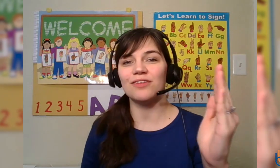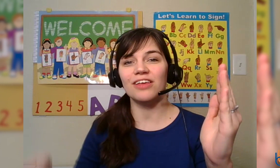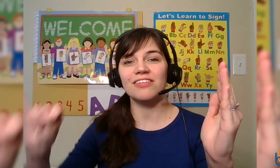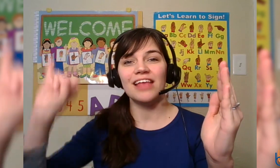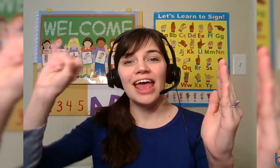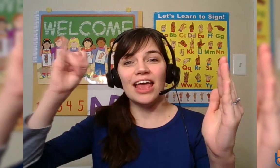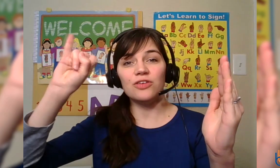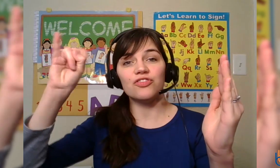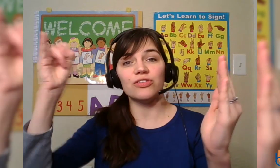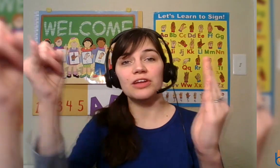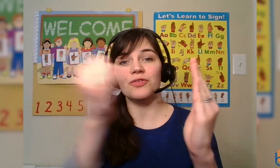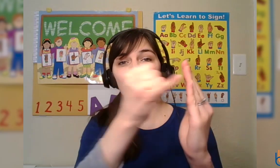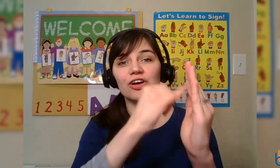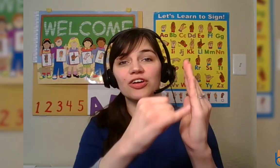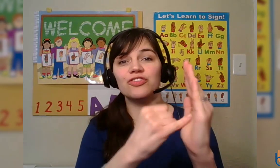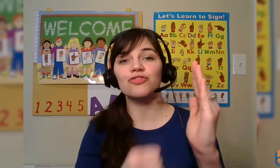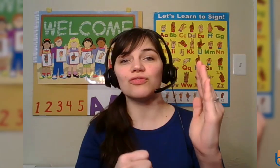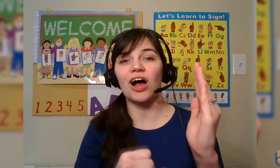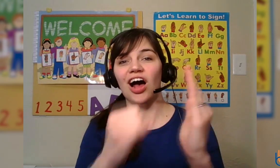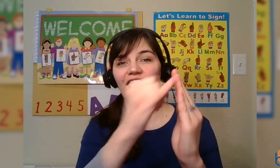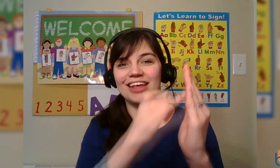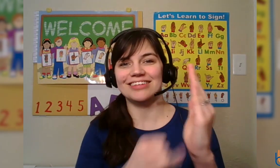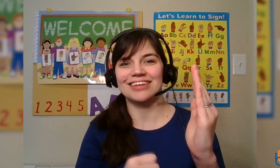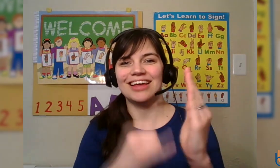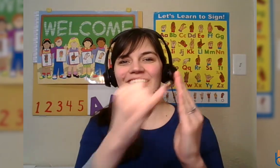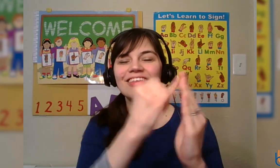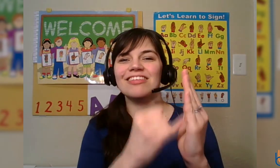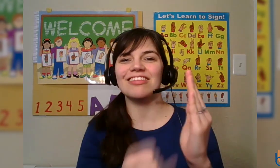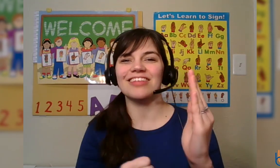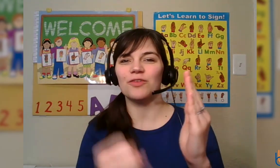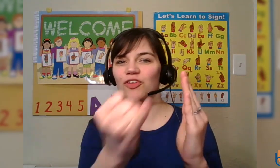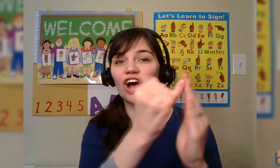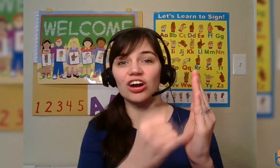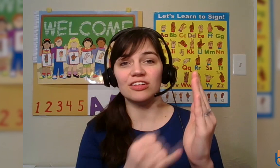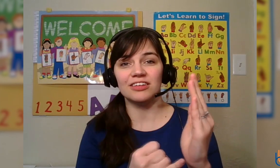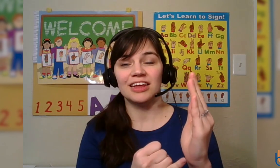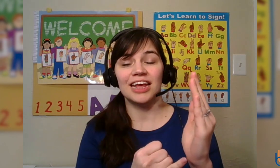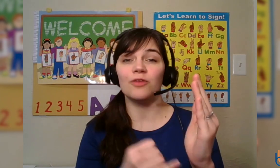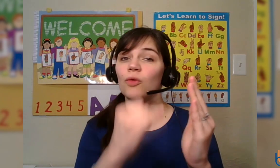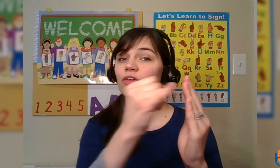and use your little finger to draw on it. This is the sign for art and of course